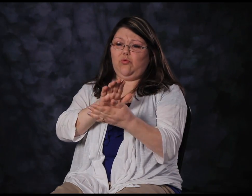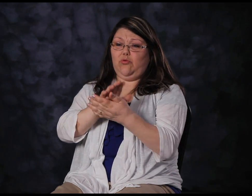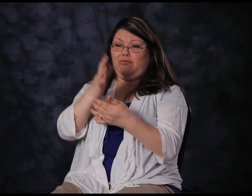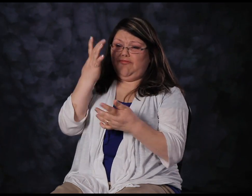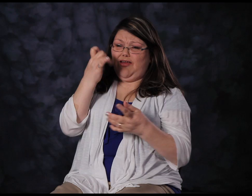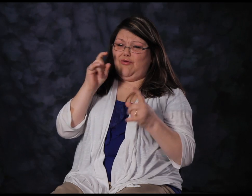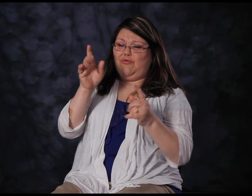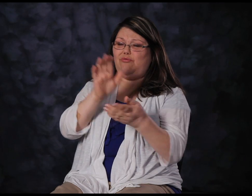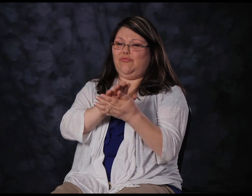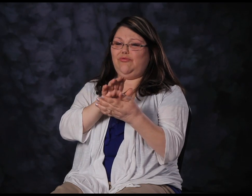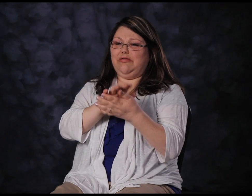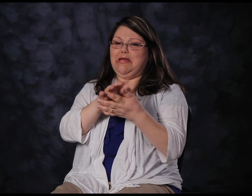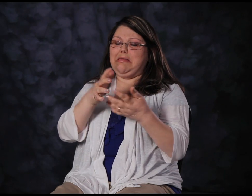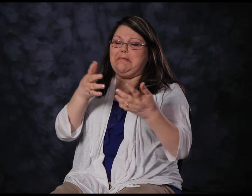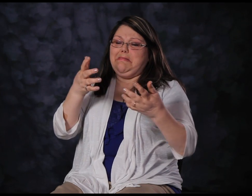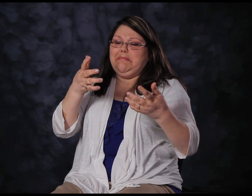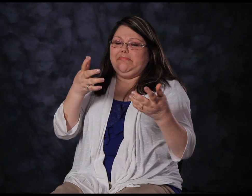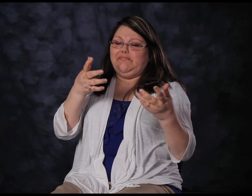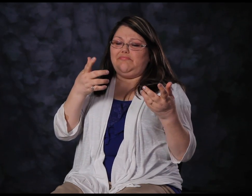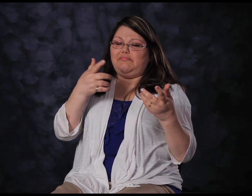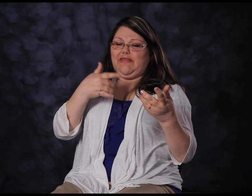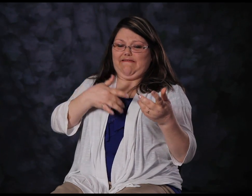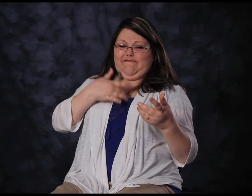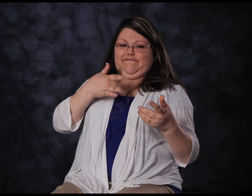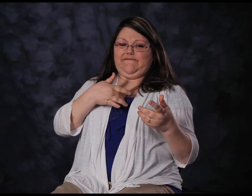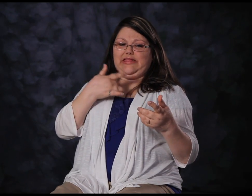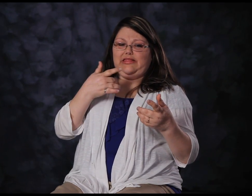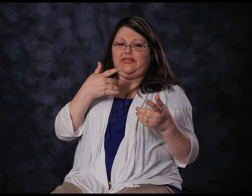I didn’t feel overwhelming connected to my family.